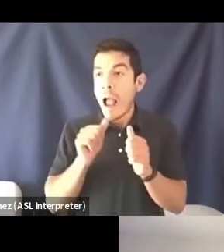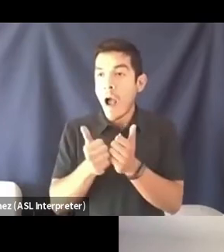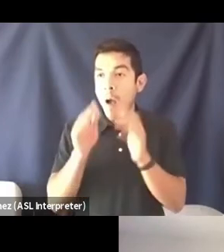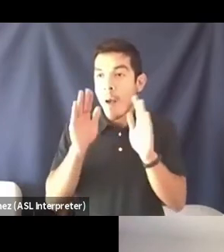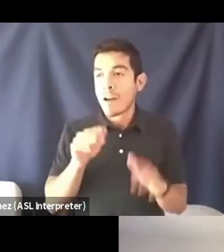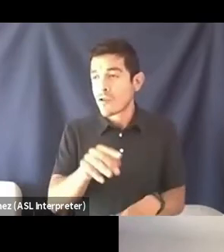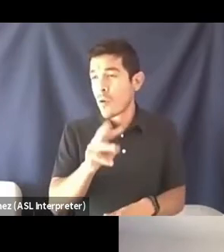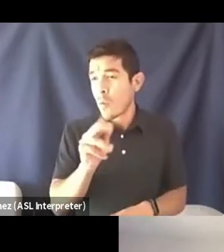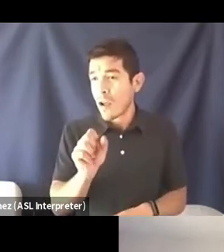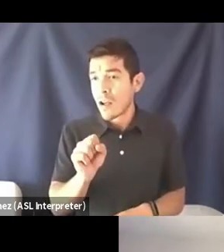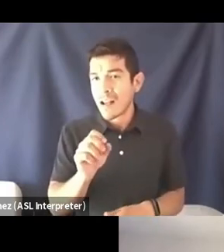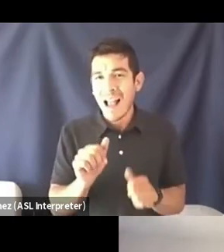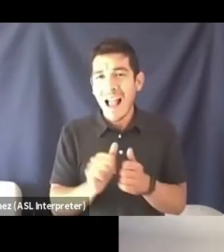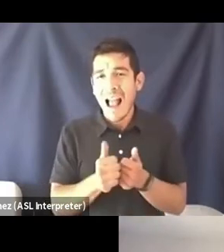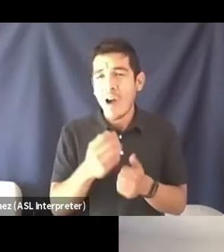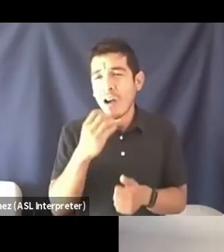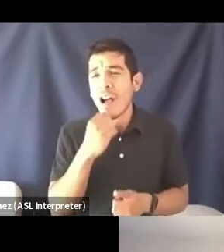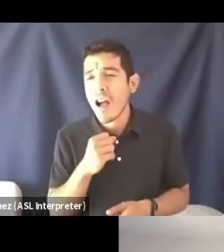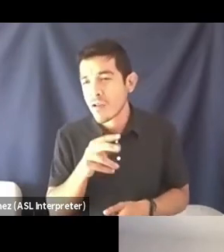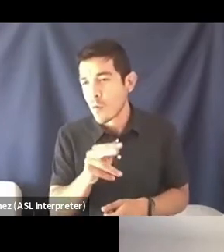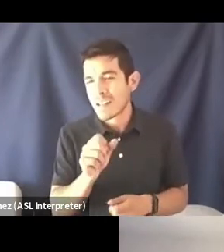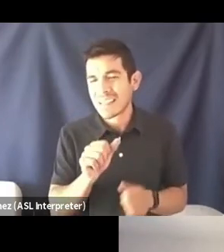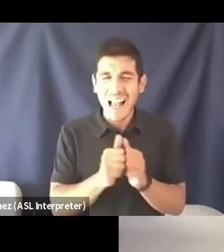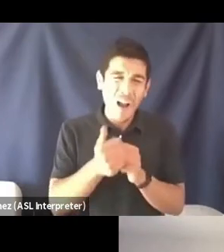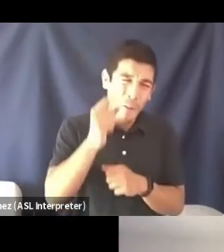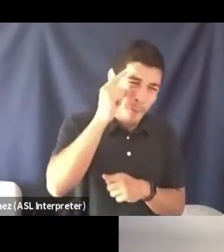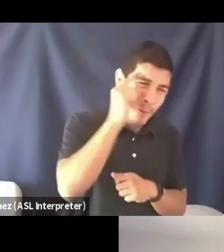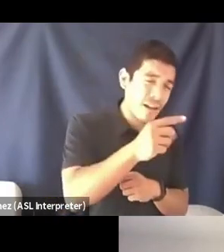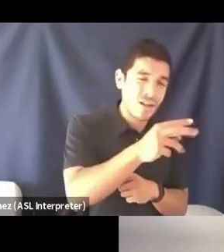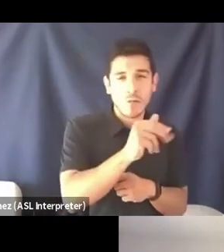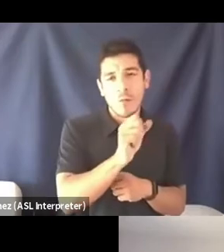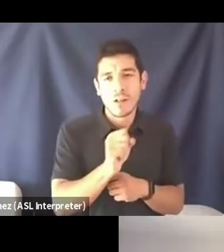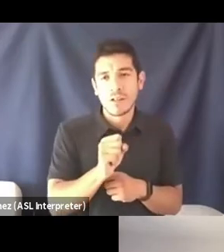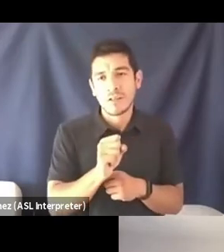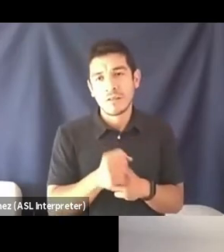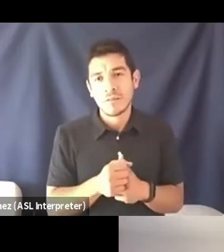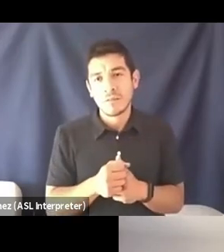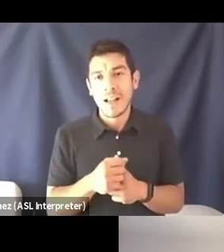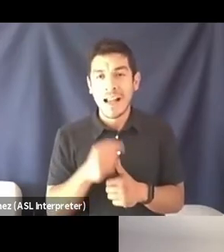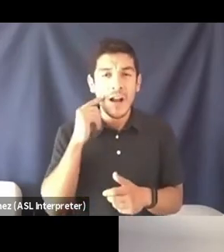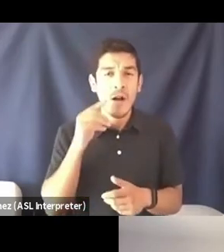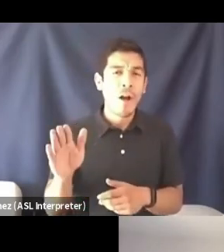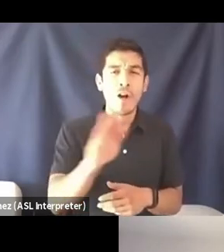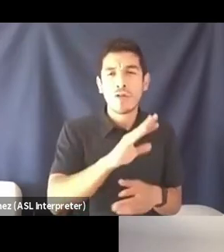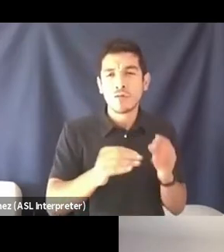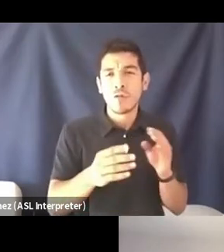and how caring, how brilliant she was. Hearing about all her stories from different people.